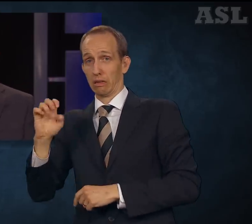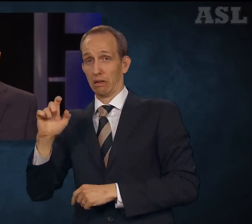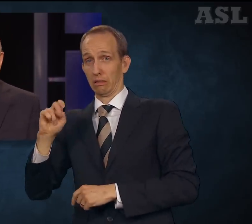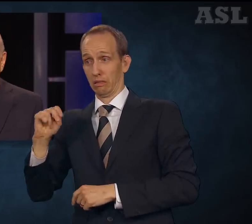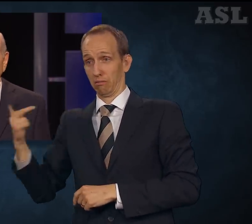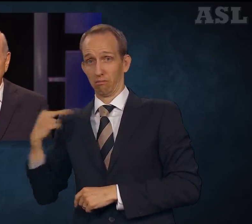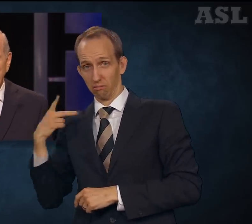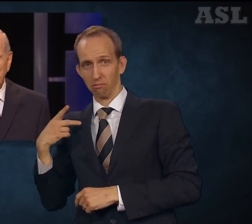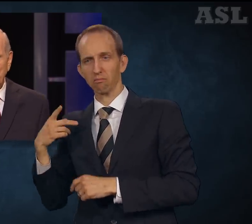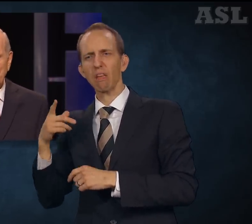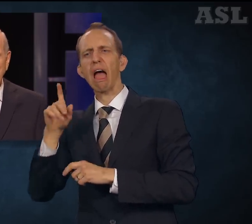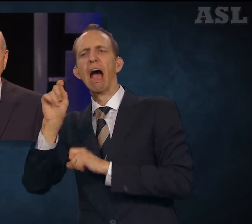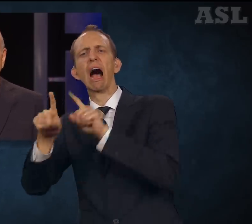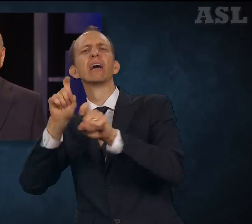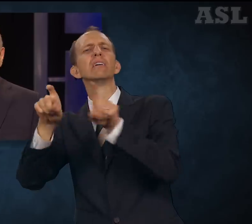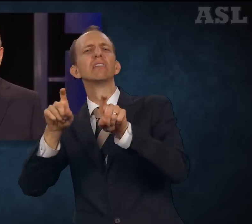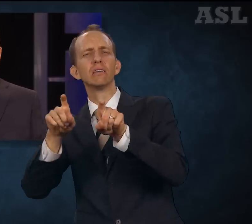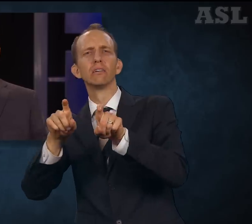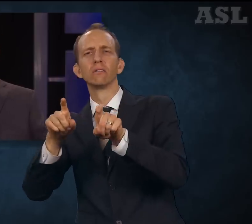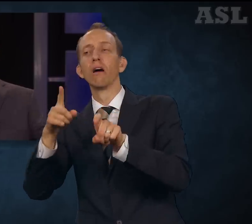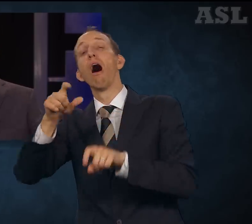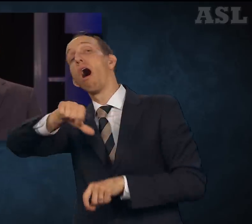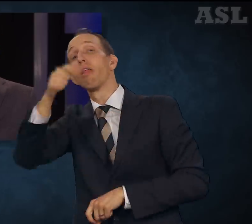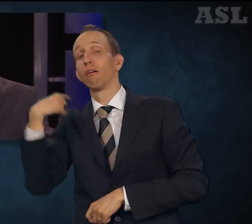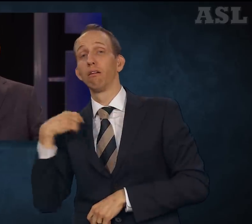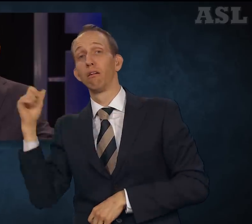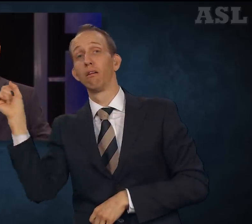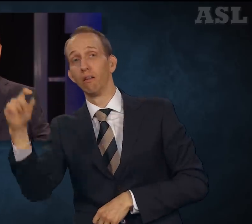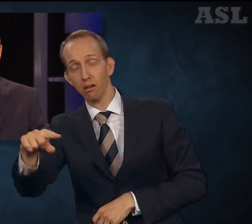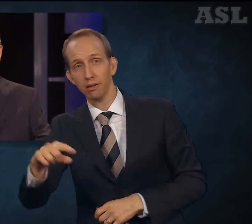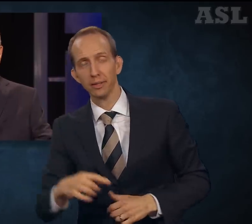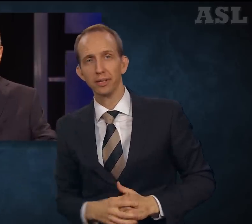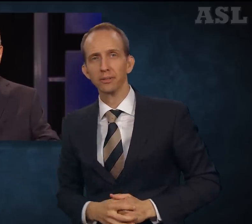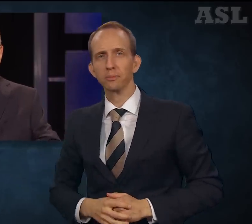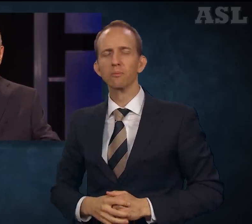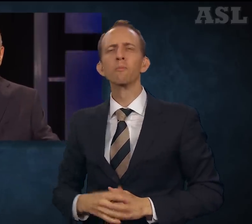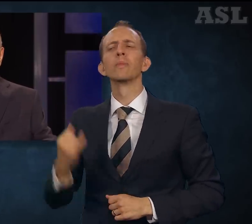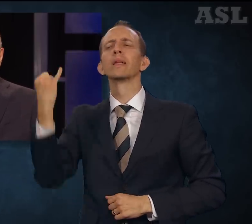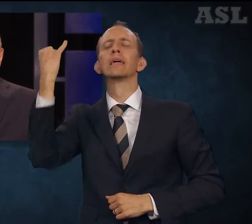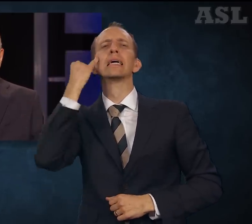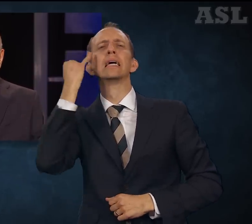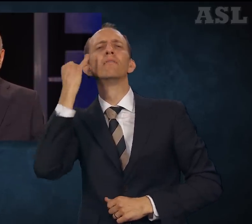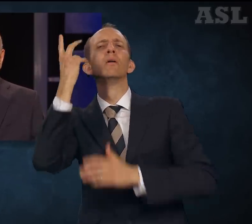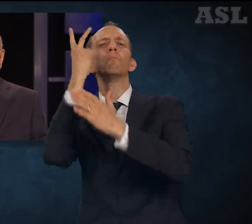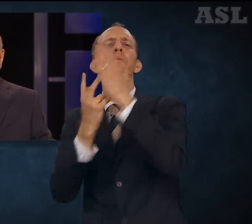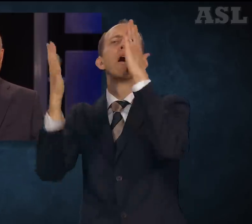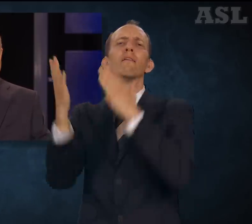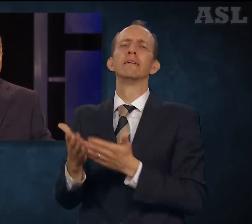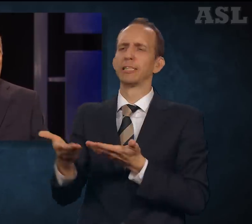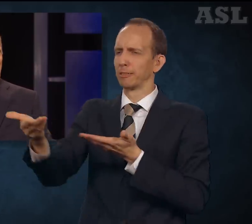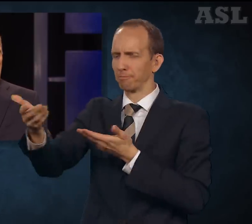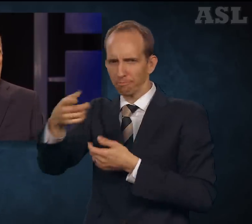QUESTIONS SISTER NELSON AND I